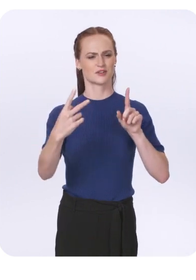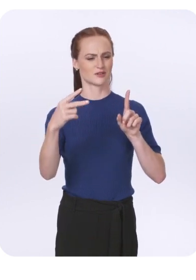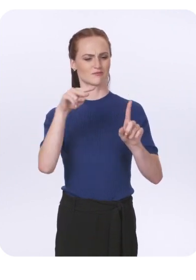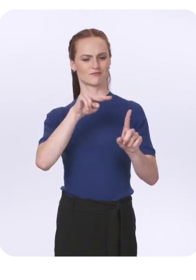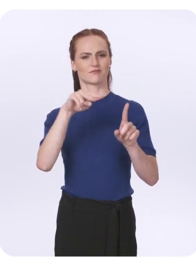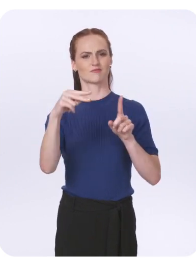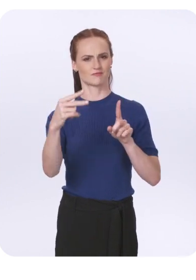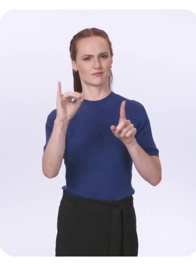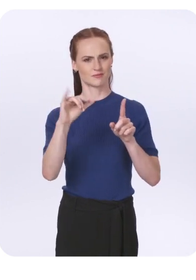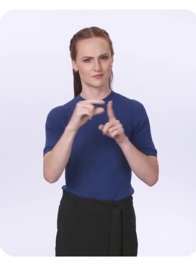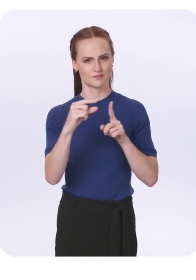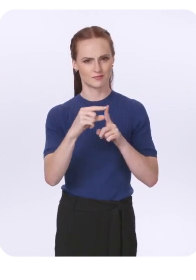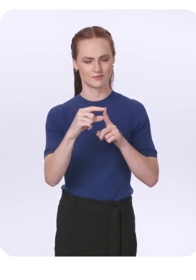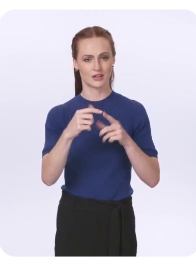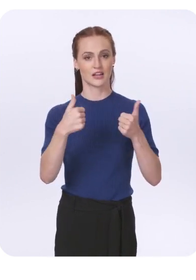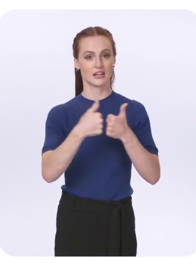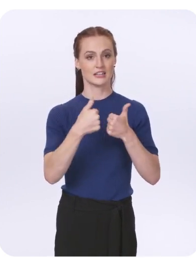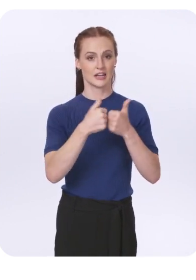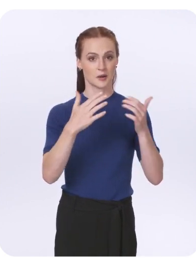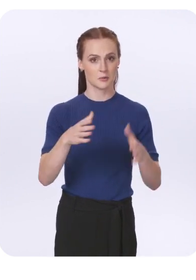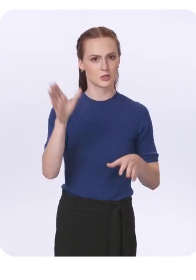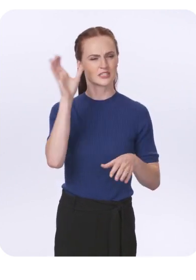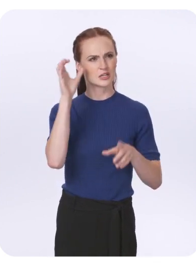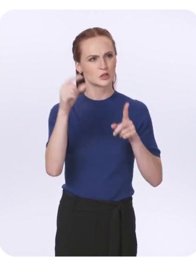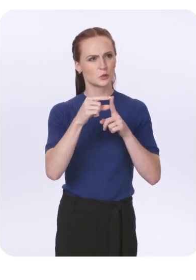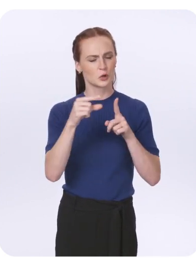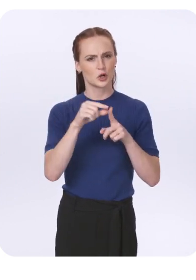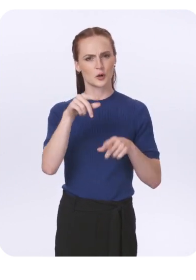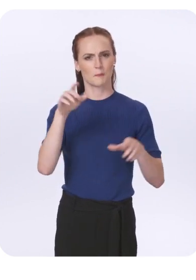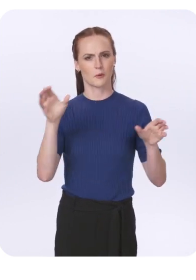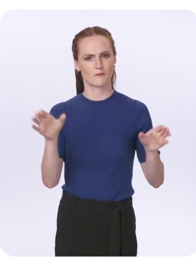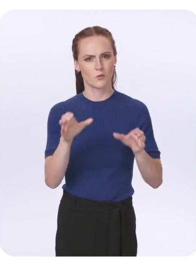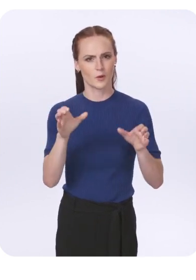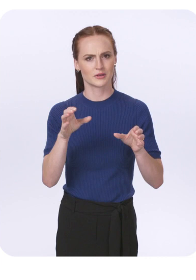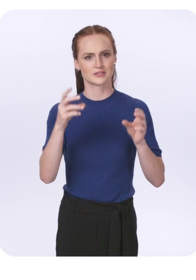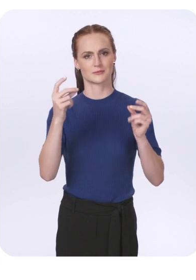A lot of gamers hear the word performance and immediately think graphics,